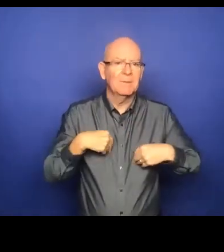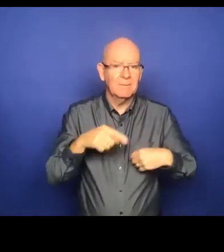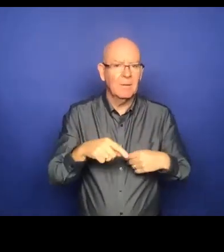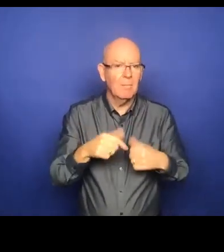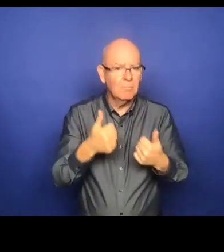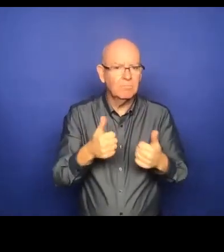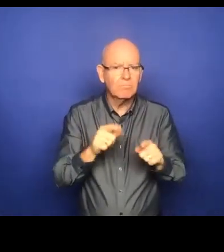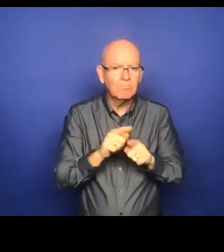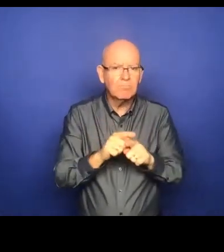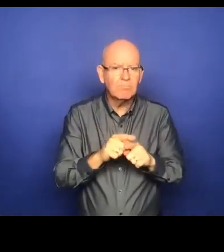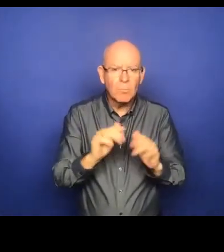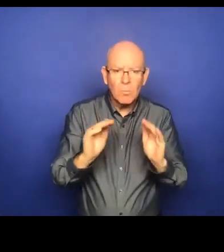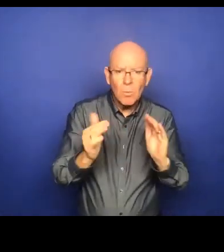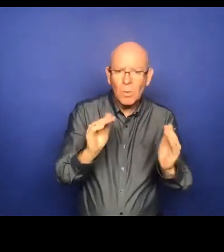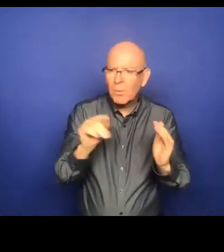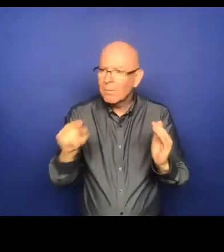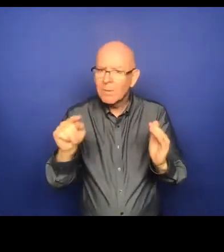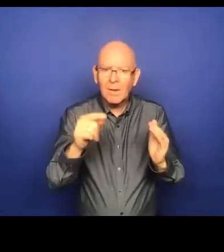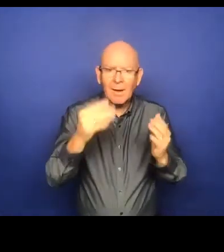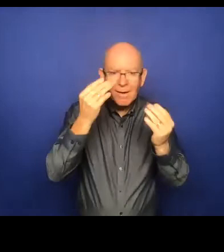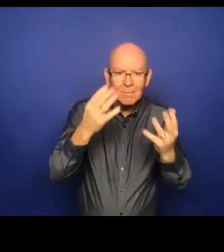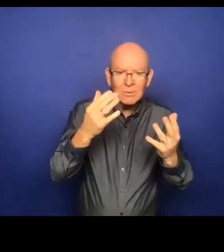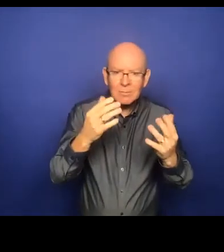COVID-19 has affected persons with disabilities.